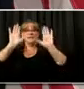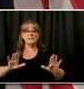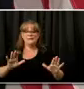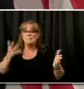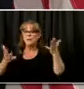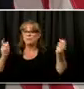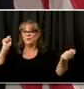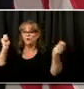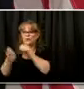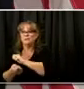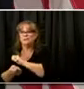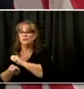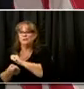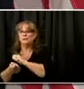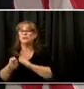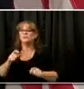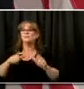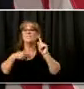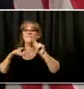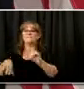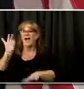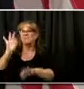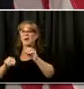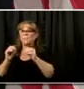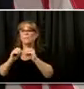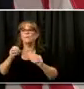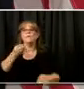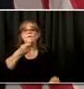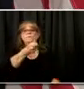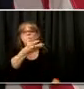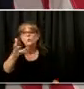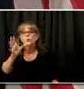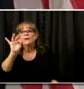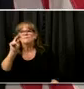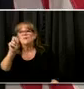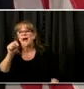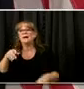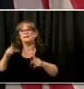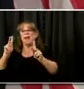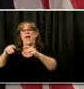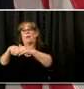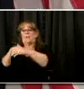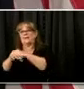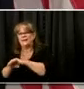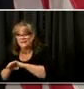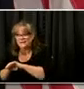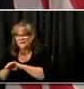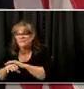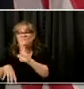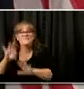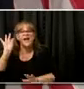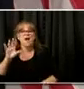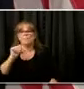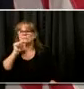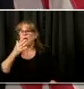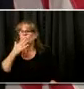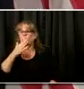I think it was a good experience from everything we’ve-. Except for the game itself. It was a good experience from a health perspective. What was your second question?